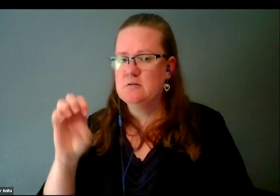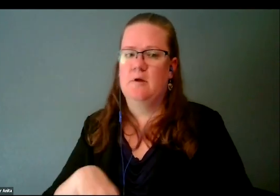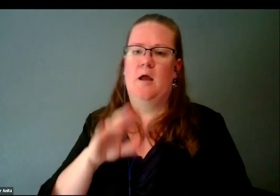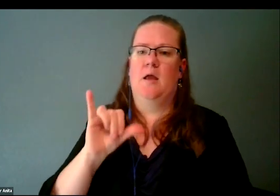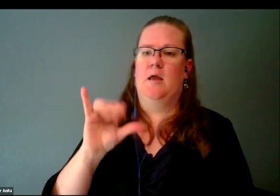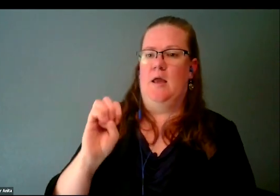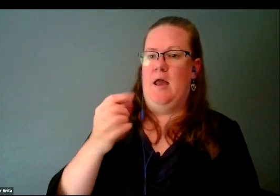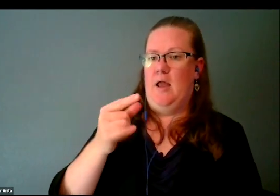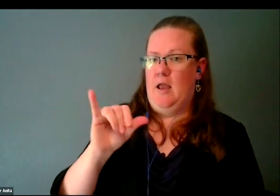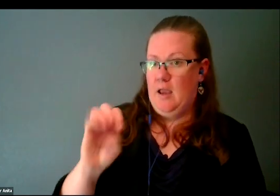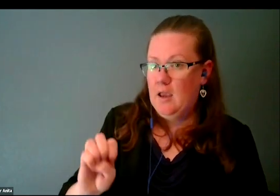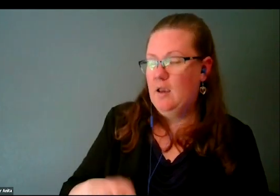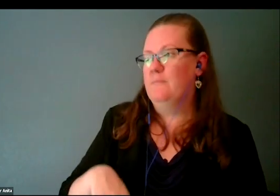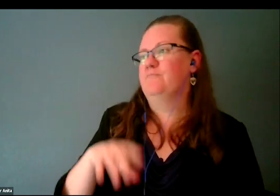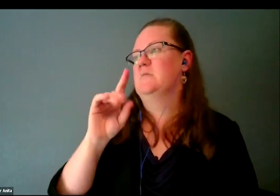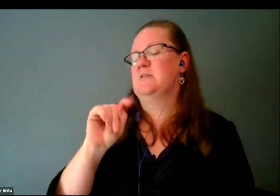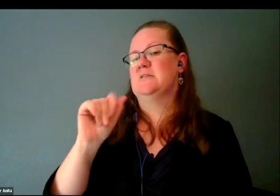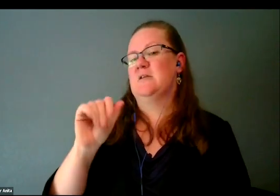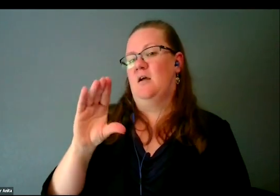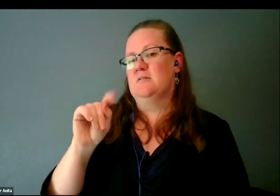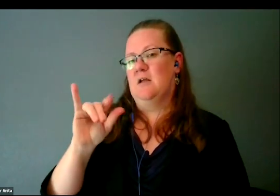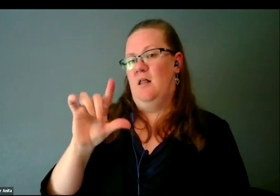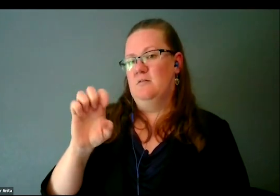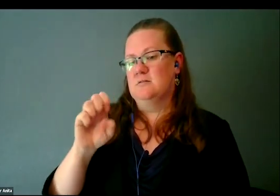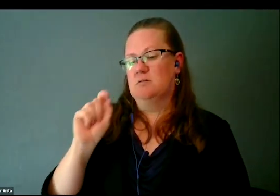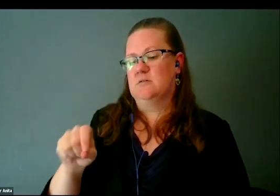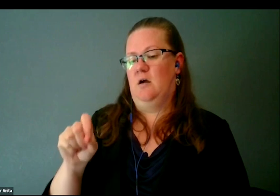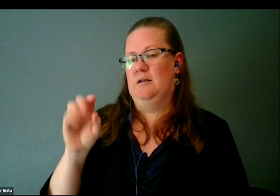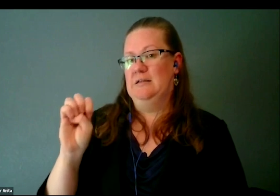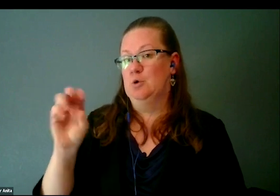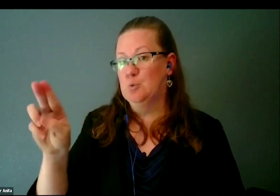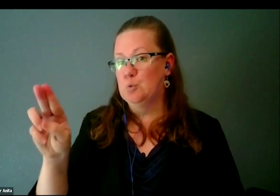tactiles.eu is a great one that's specifically for blind learners.